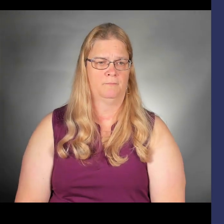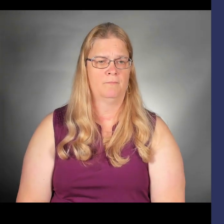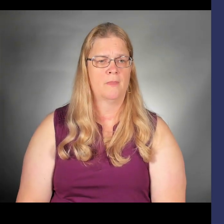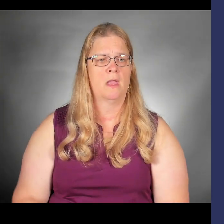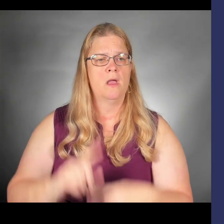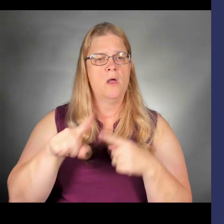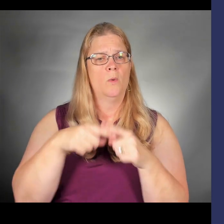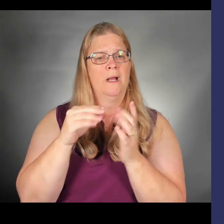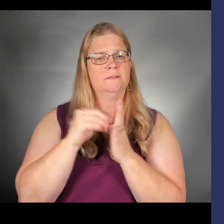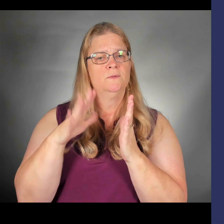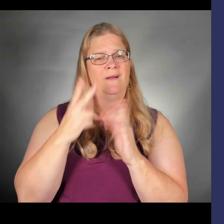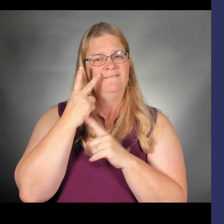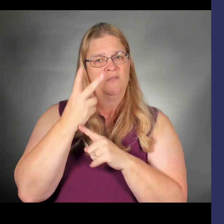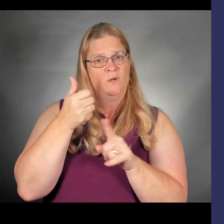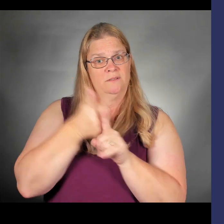Burdensomeness.